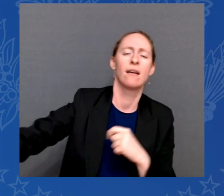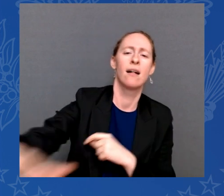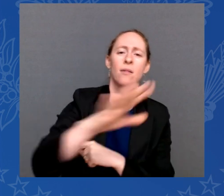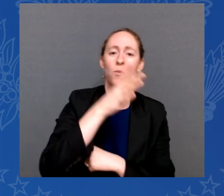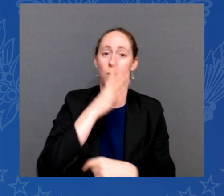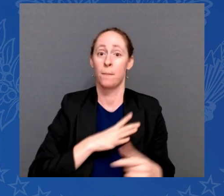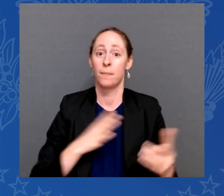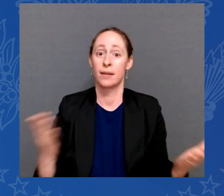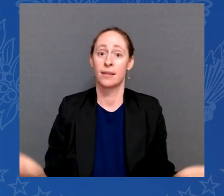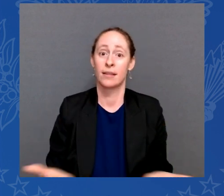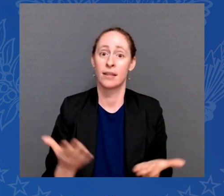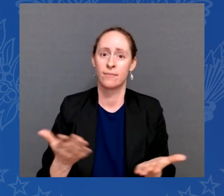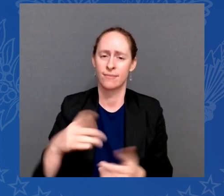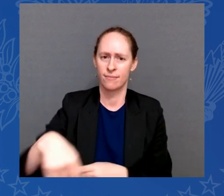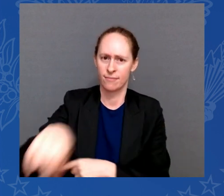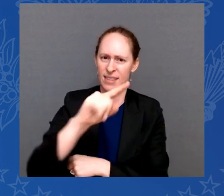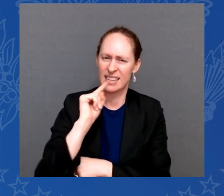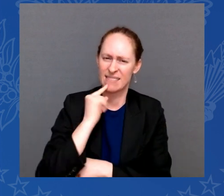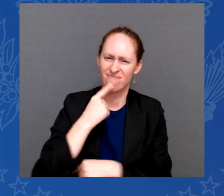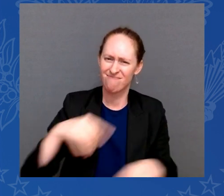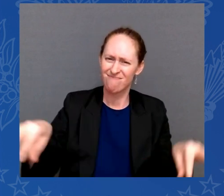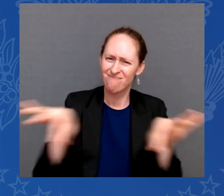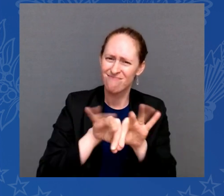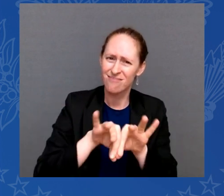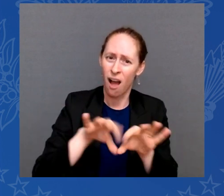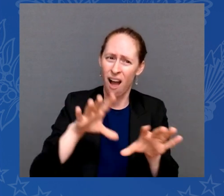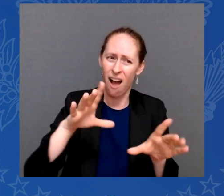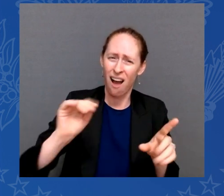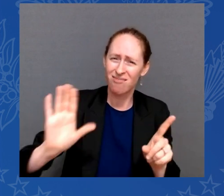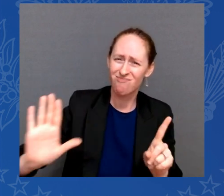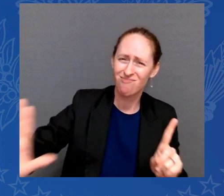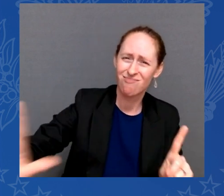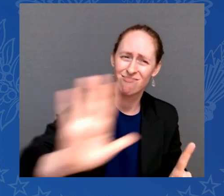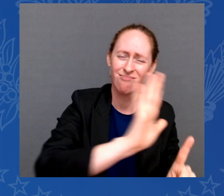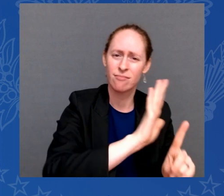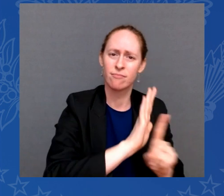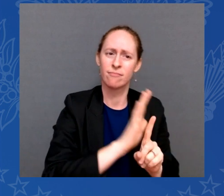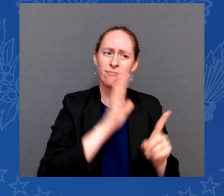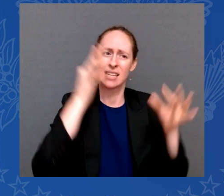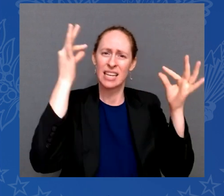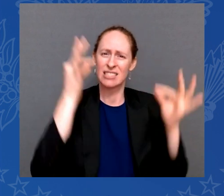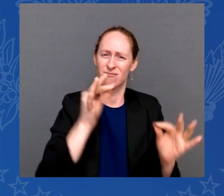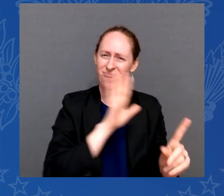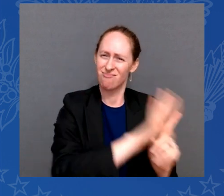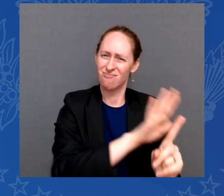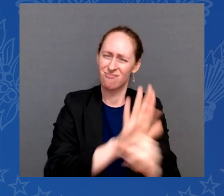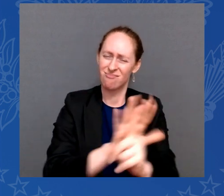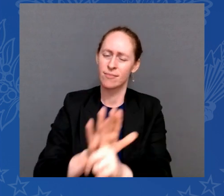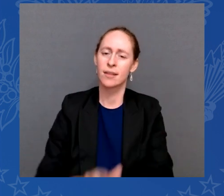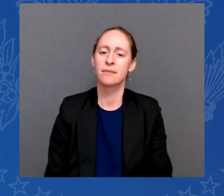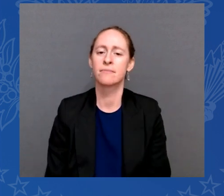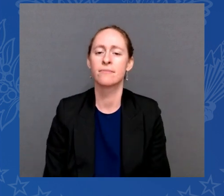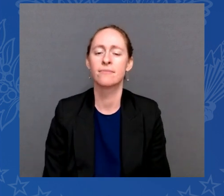So, it is with that spirit and purpose that we convene and we meet. We will be engaged in an in-depth discussion